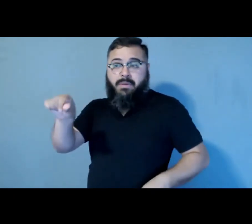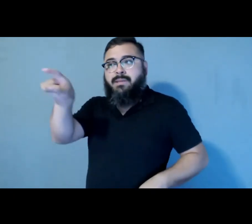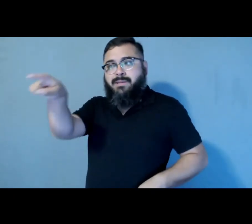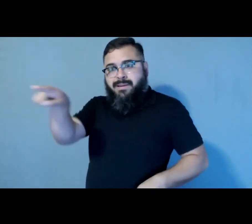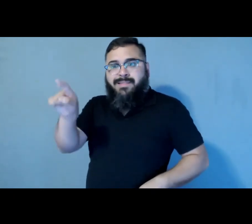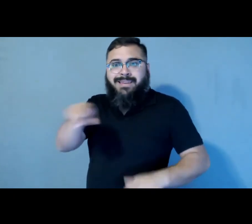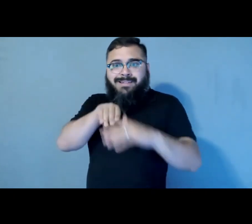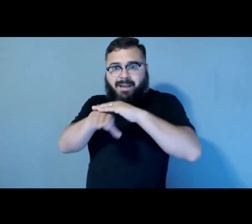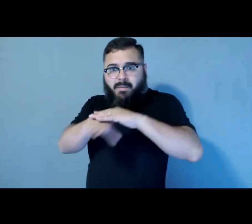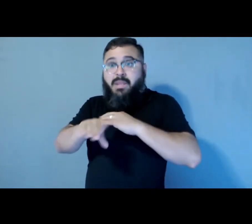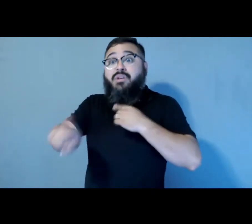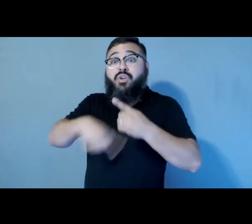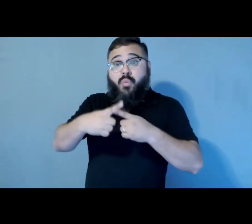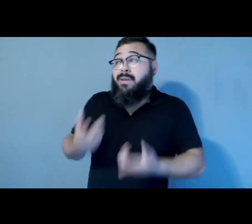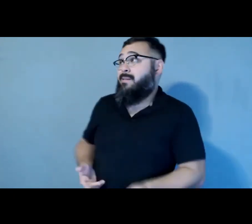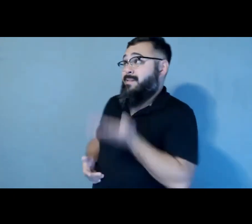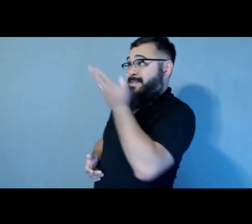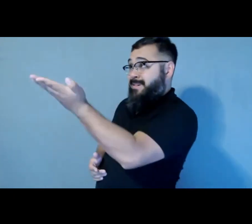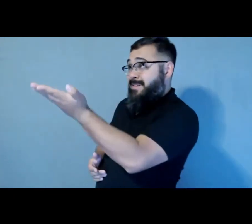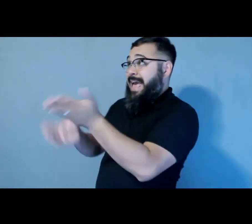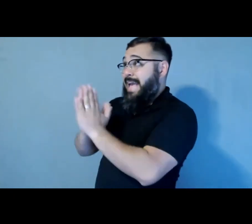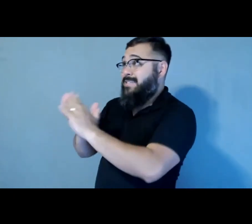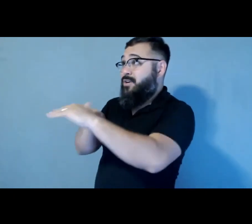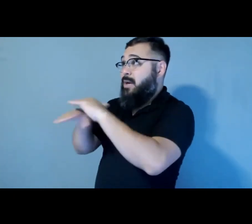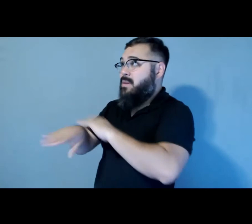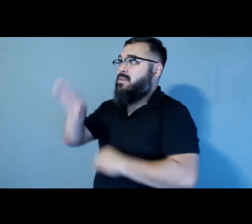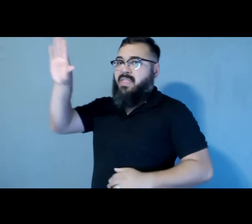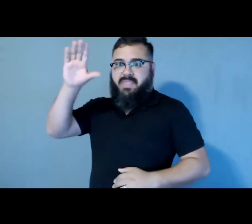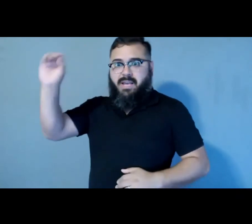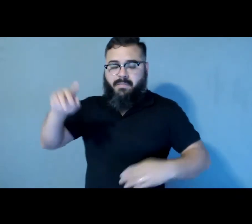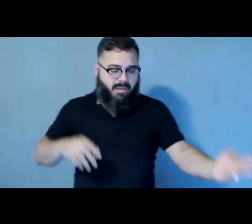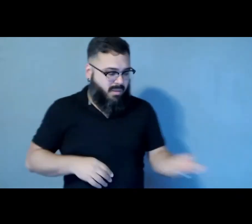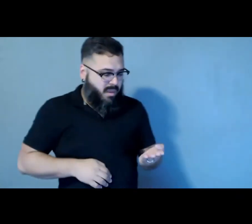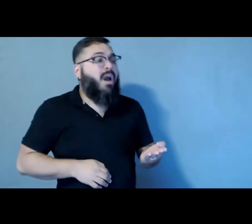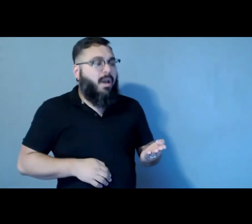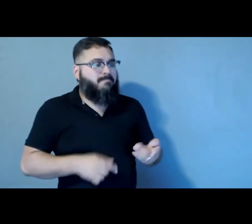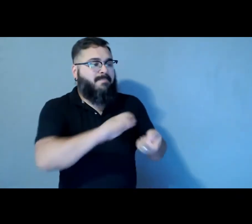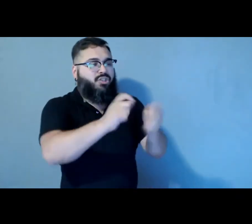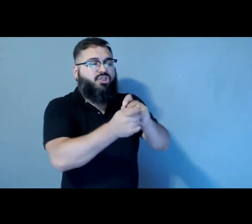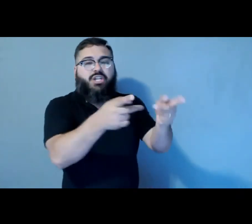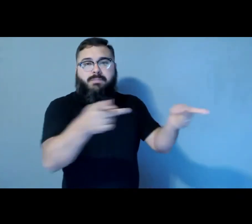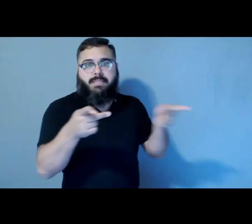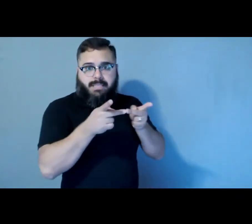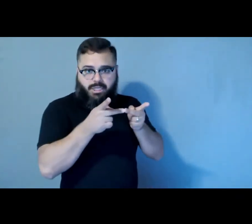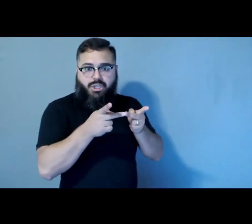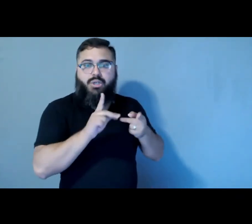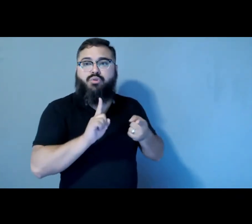Once they made that request for an accommodation, their employer changed the position to a classification